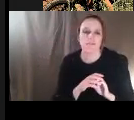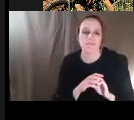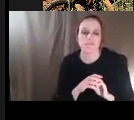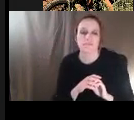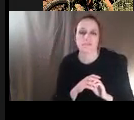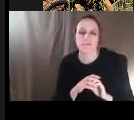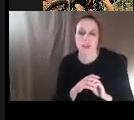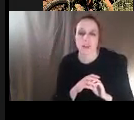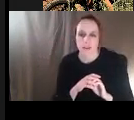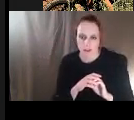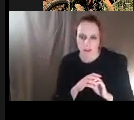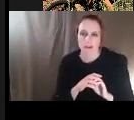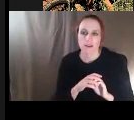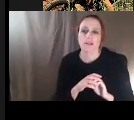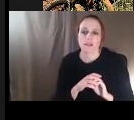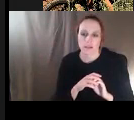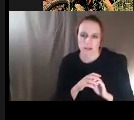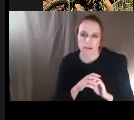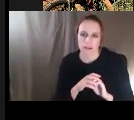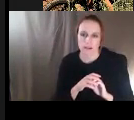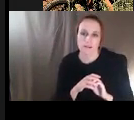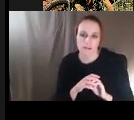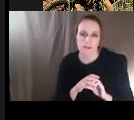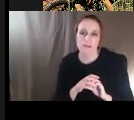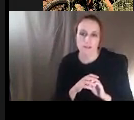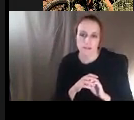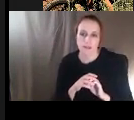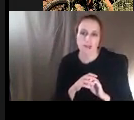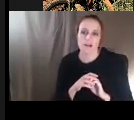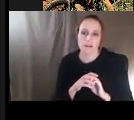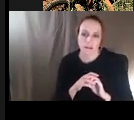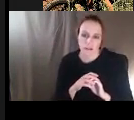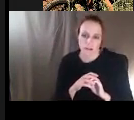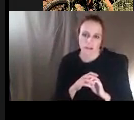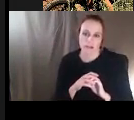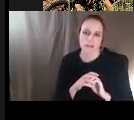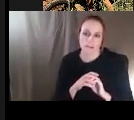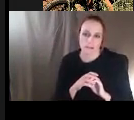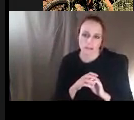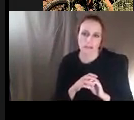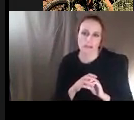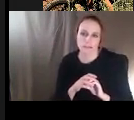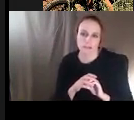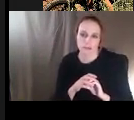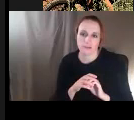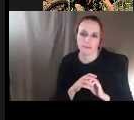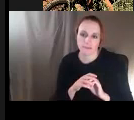any attention to some of the other chatter that's going on about this topic in general, but white